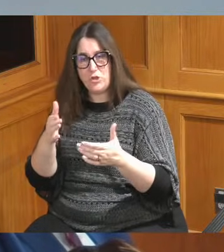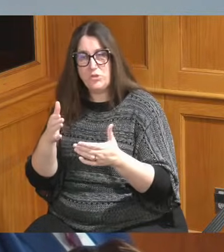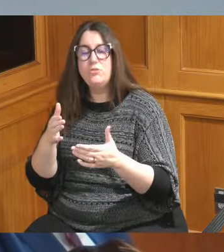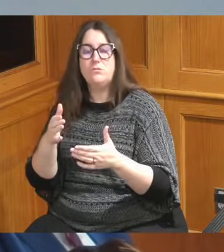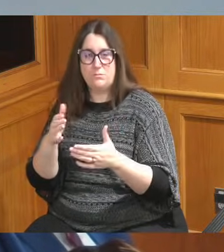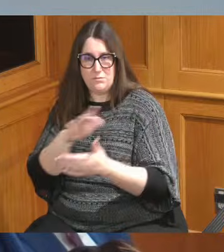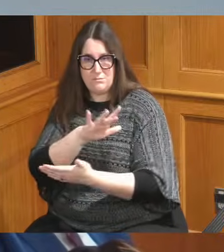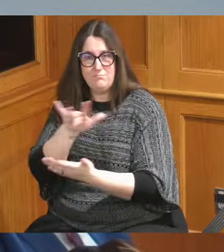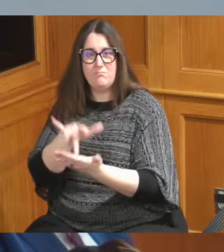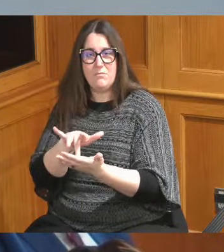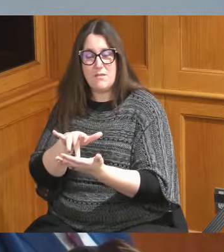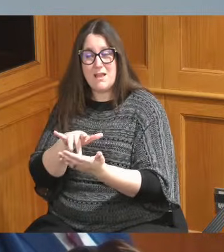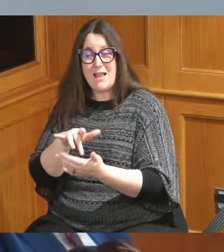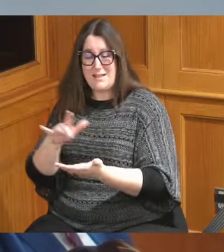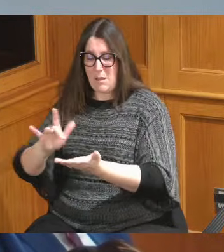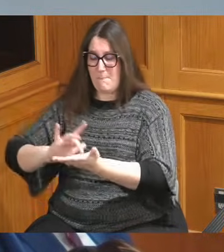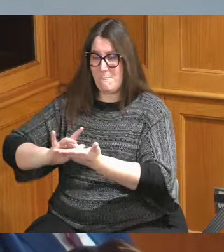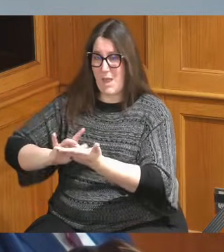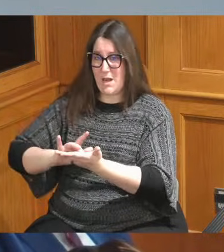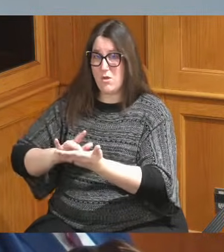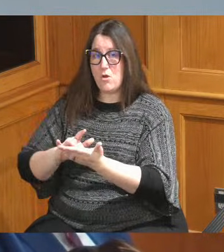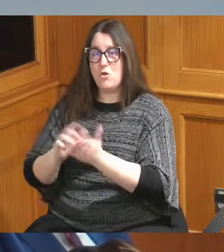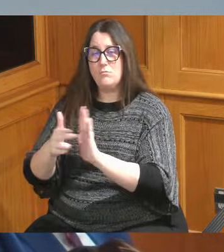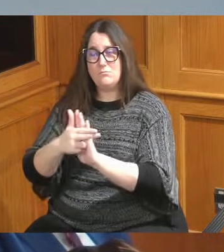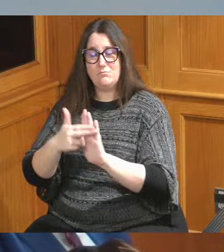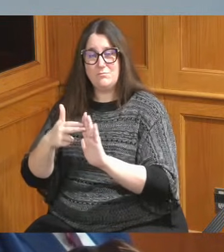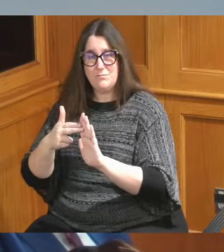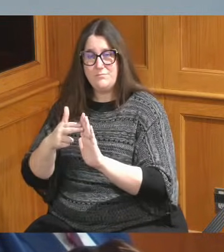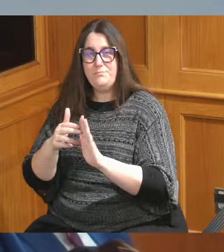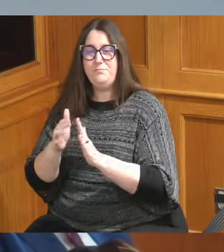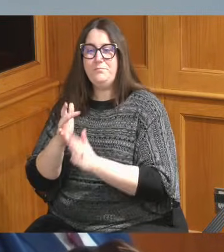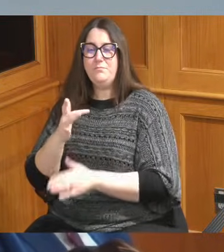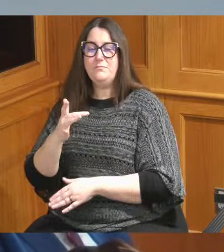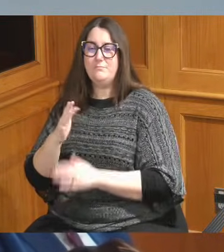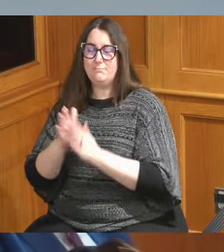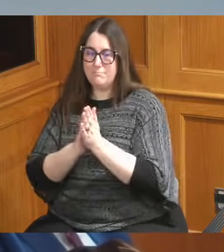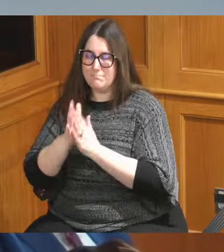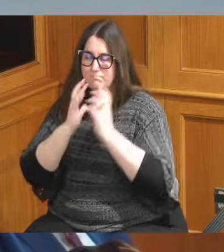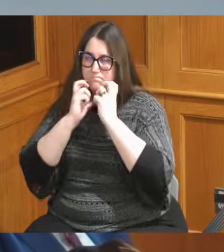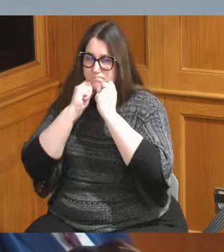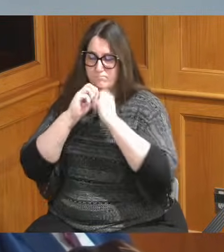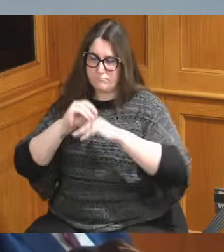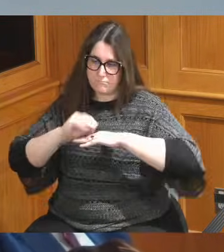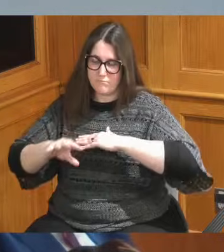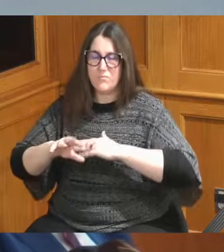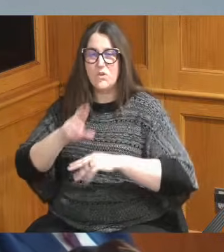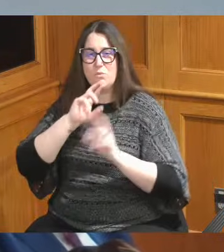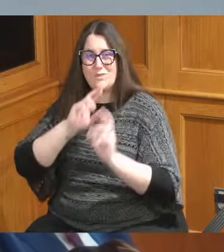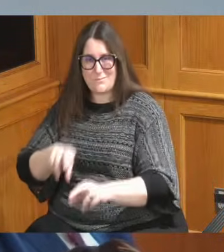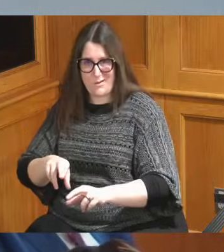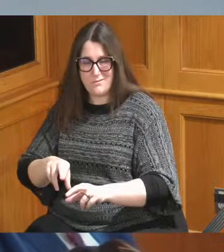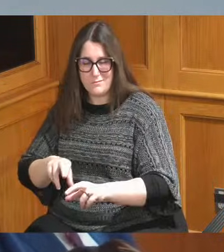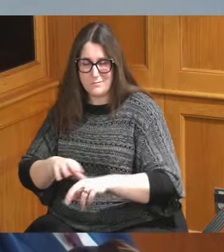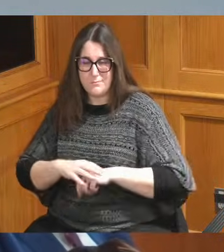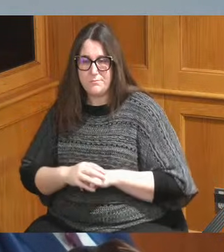as a medical condition and promoting compassionate evidence-based responses. And whereas beyond his